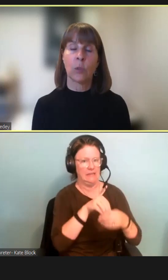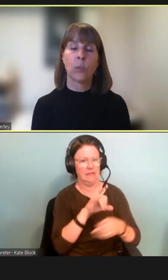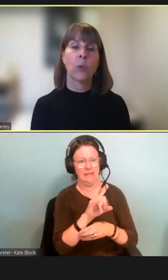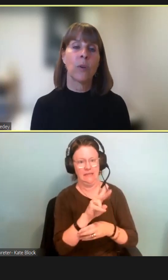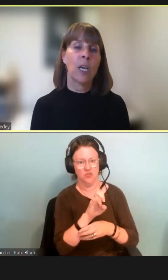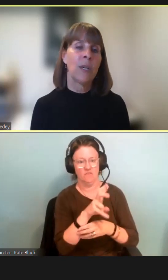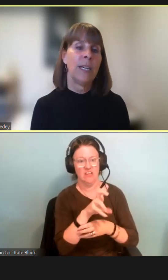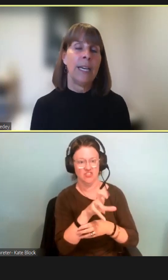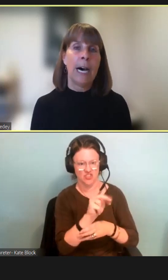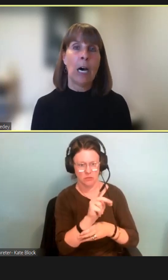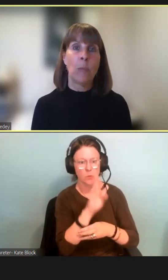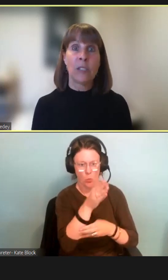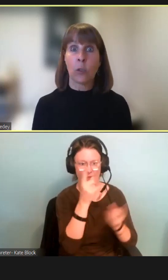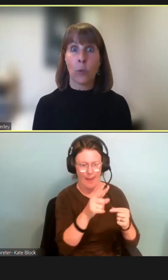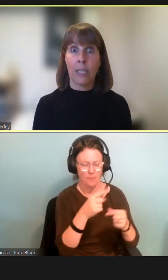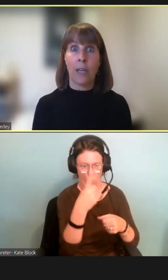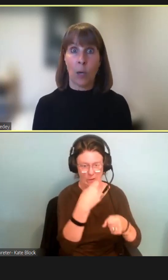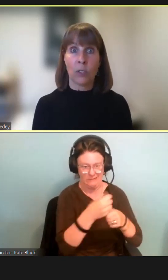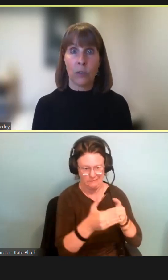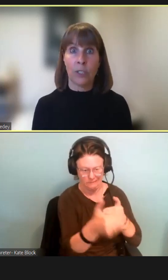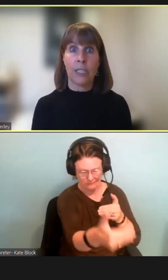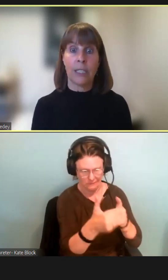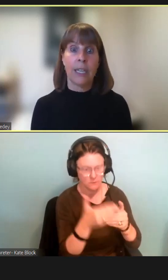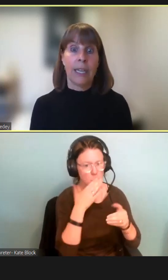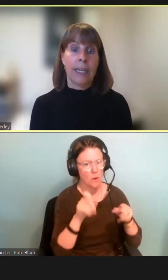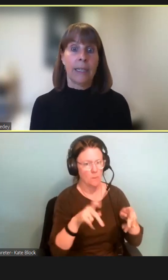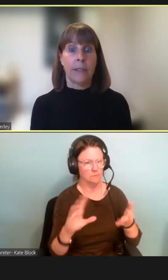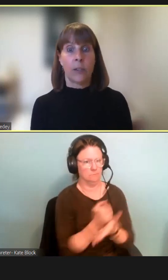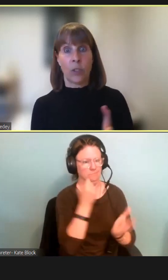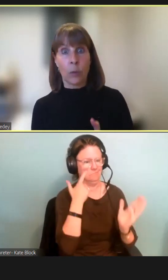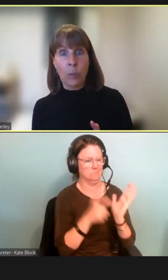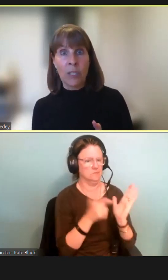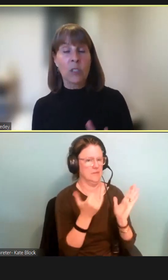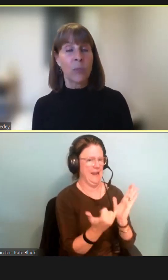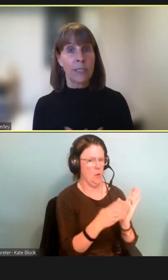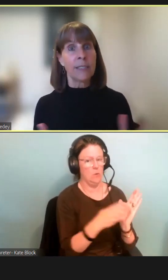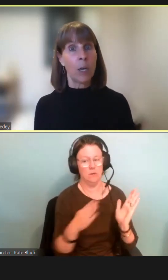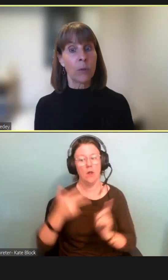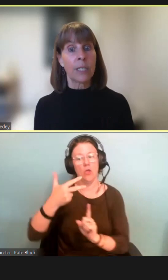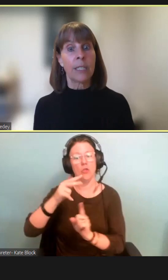Program um is a great opportunity 33 months because now we're getting close